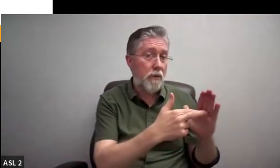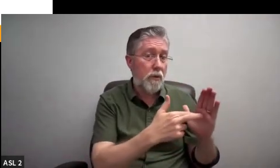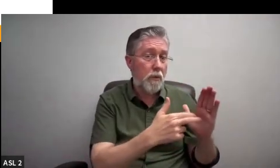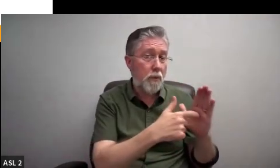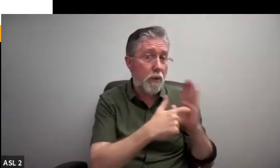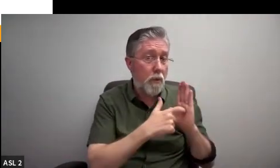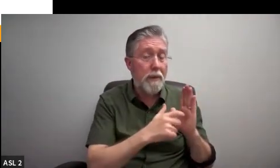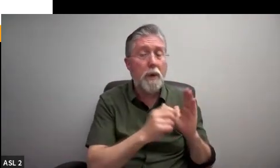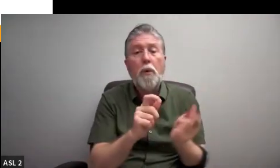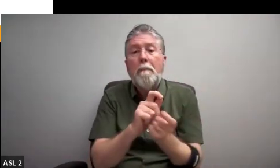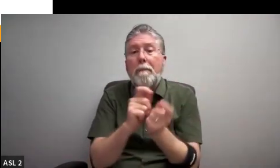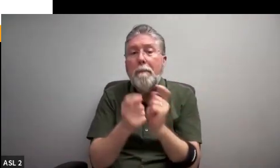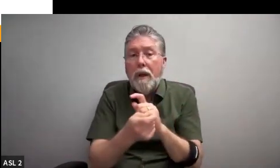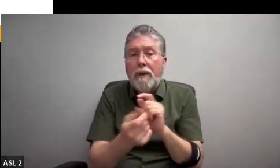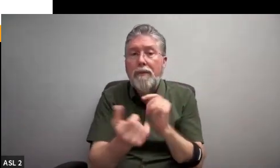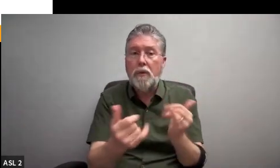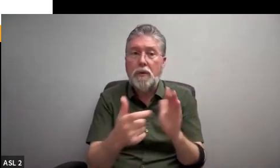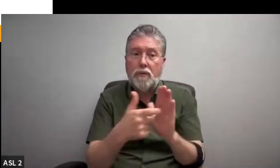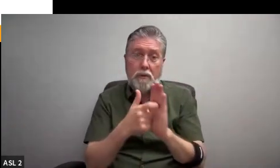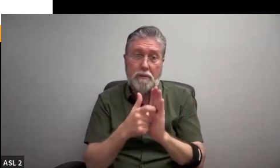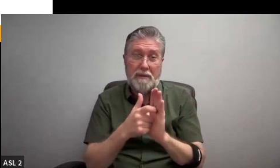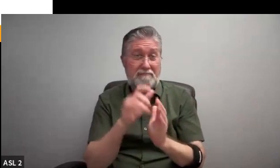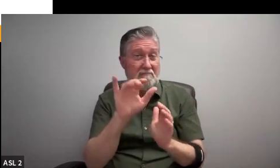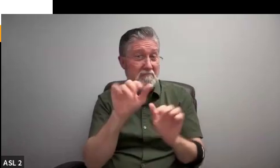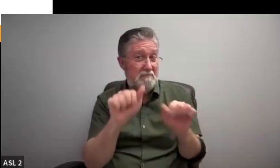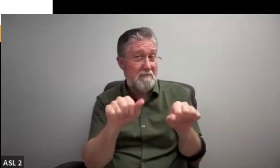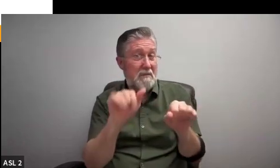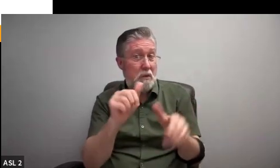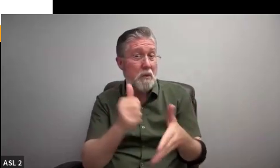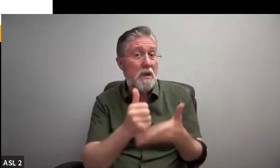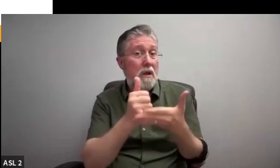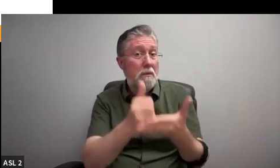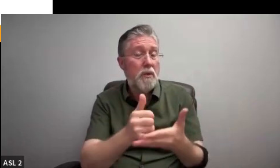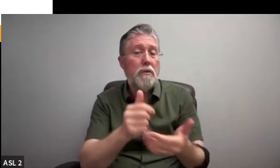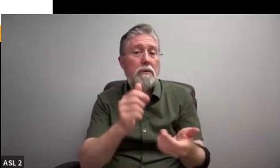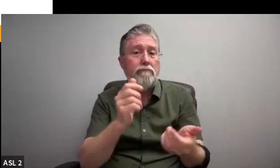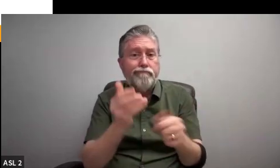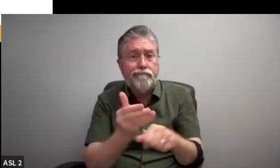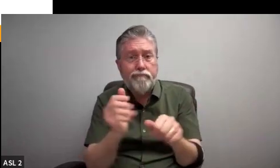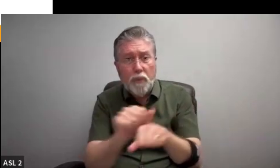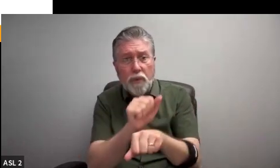existing requirement. This may assist as you work to update state plans or submit state